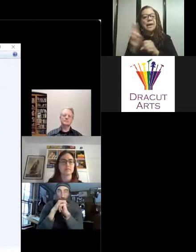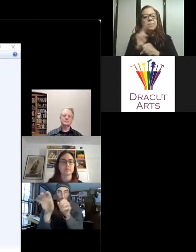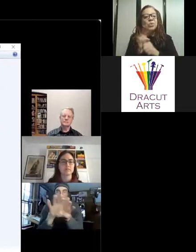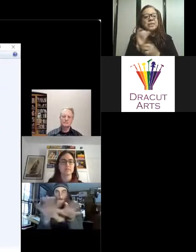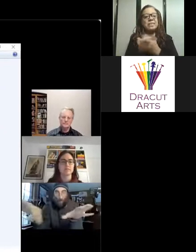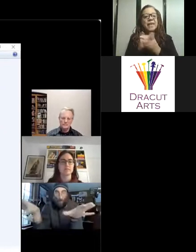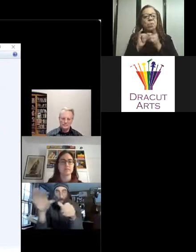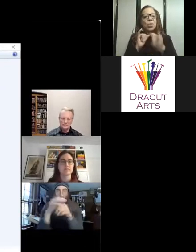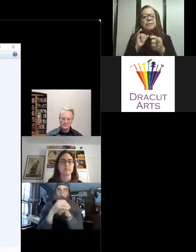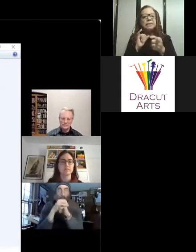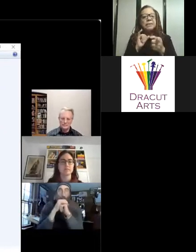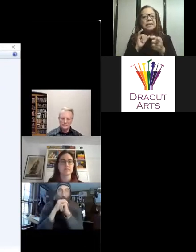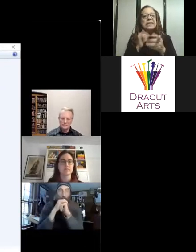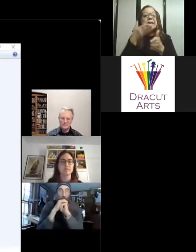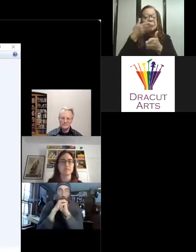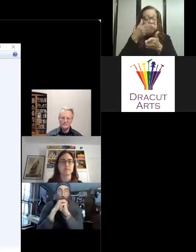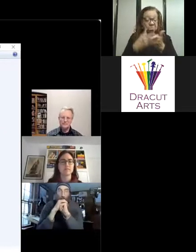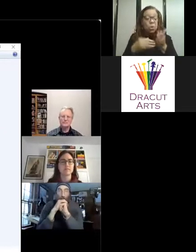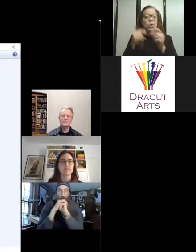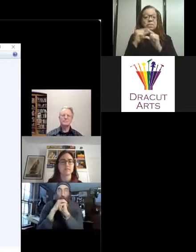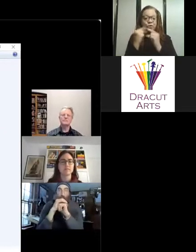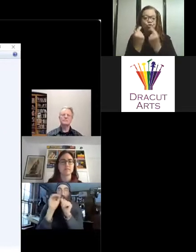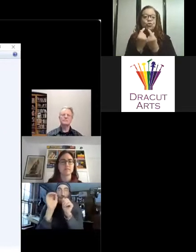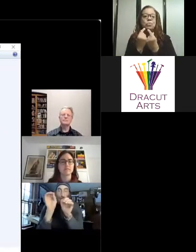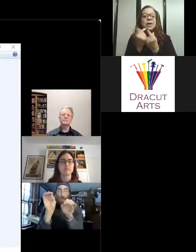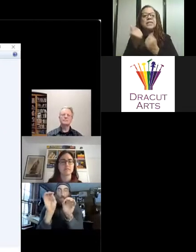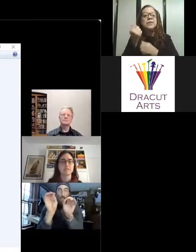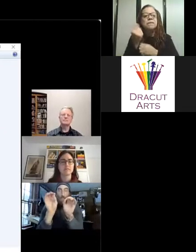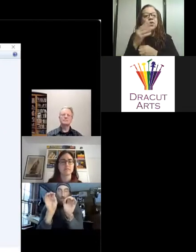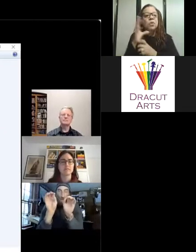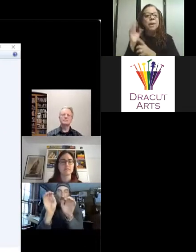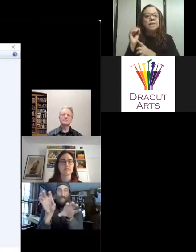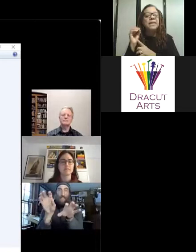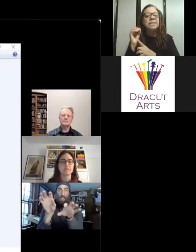or part of the regiment, a few companies on the point of being sent in.